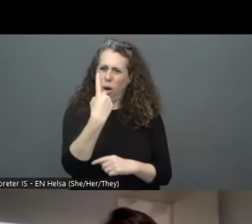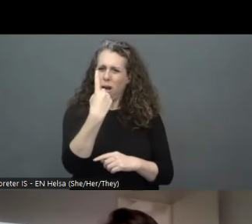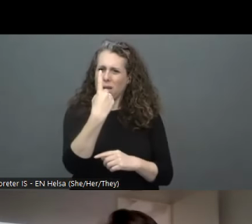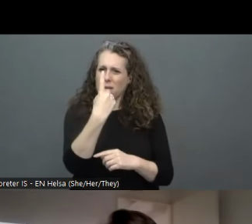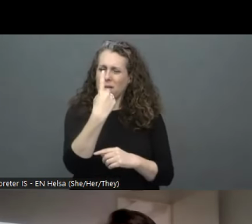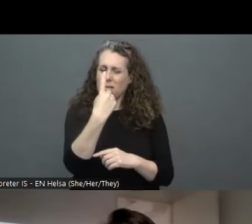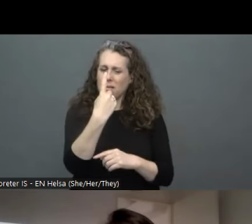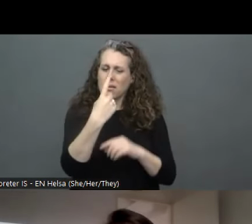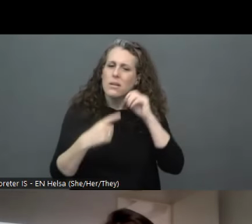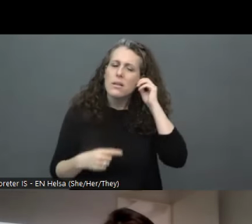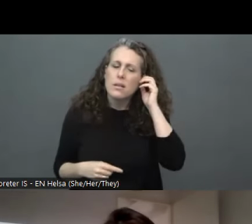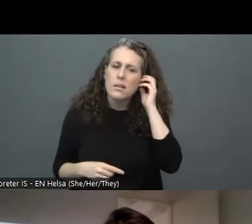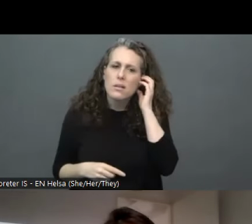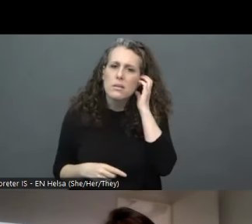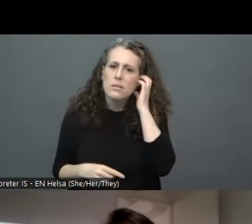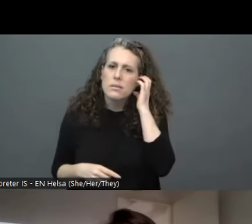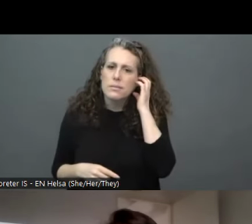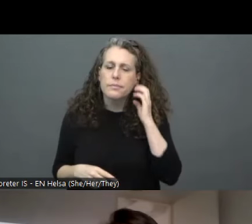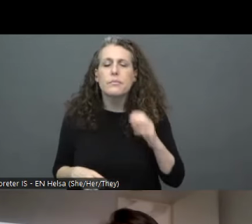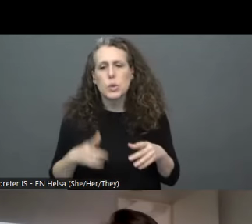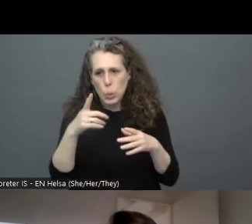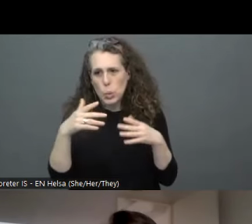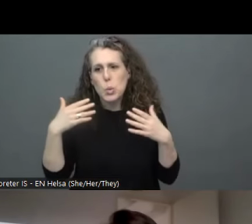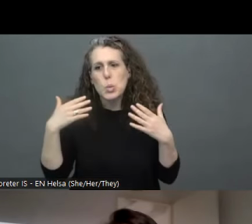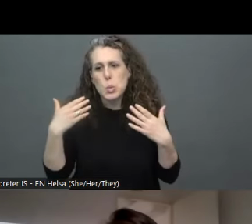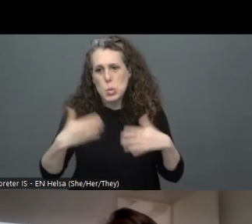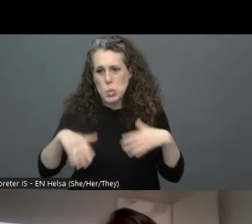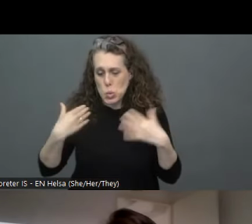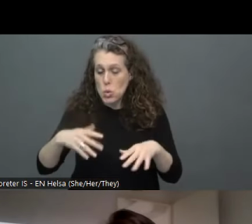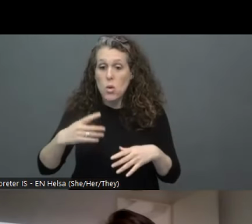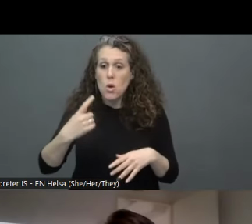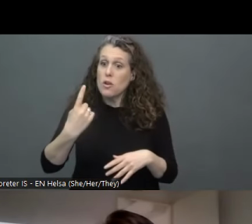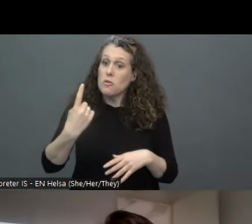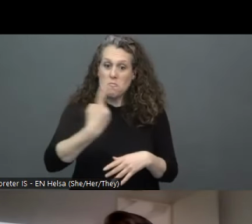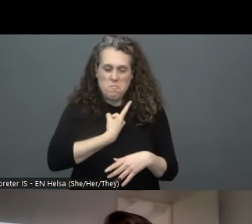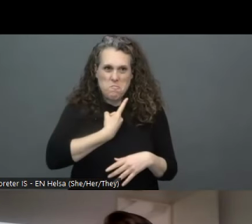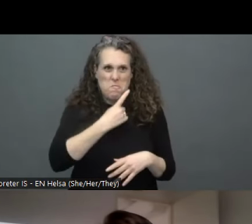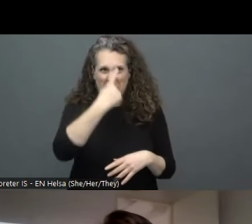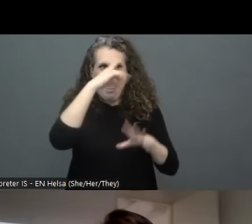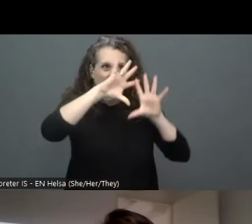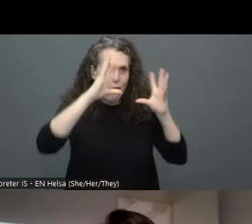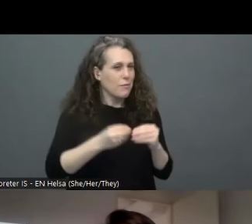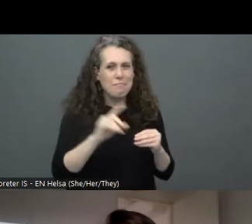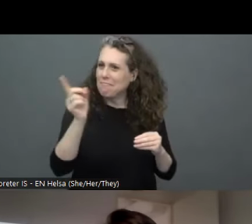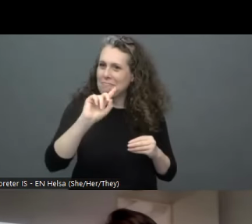It was a very long and positive process. There was a lot of interagency collaboration,